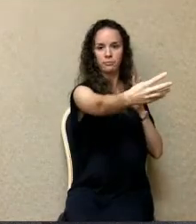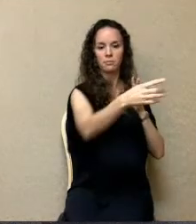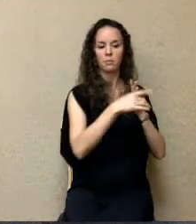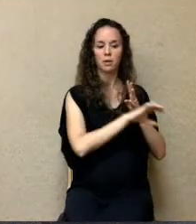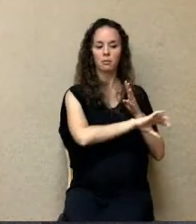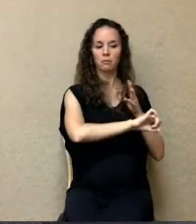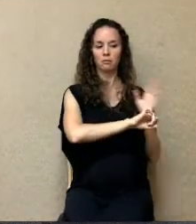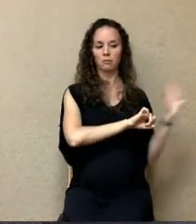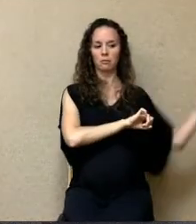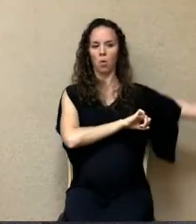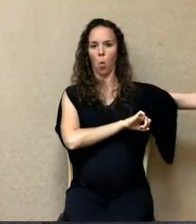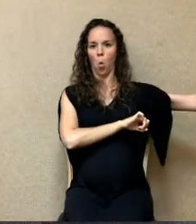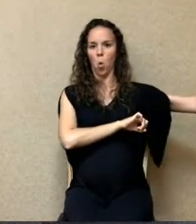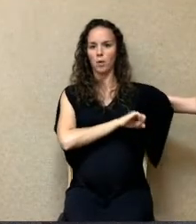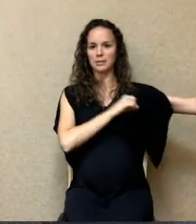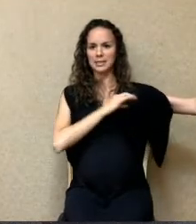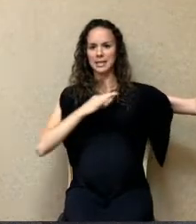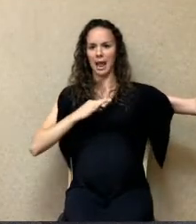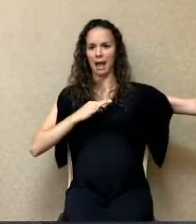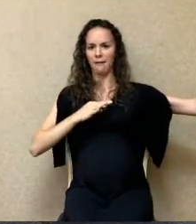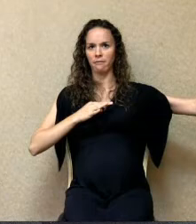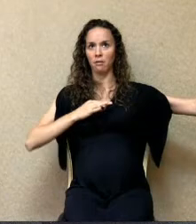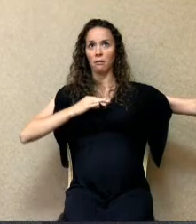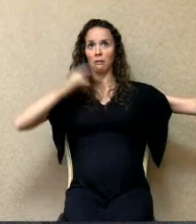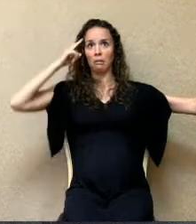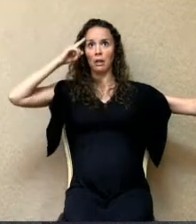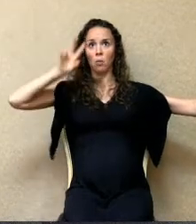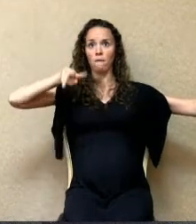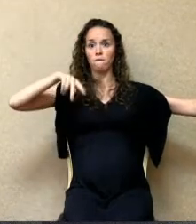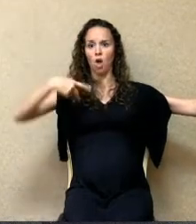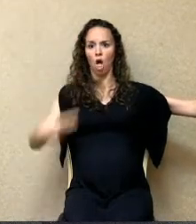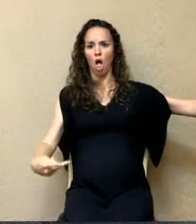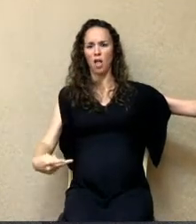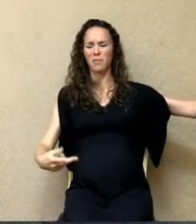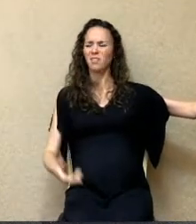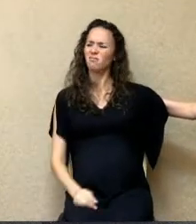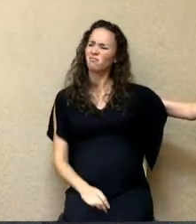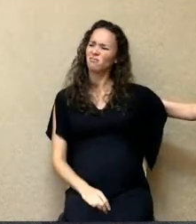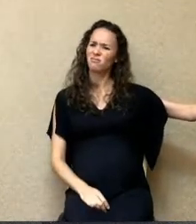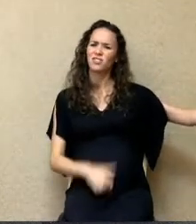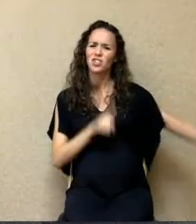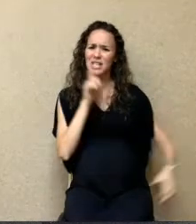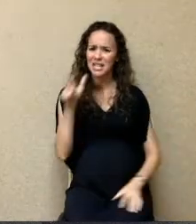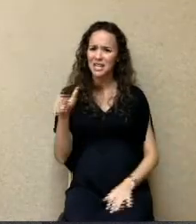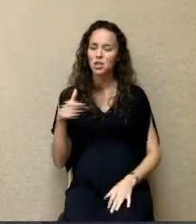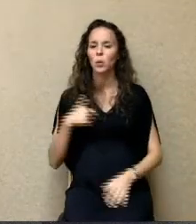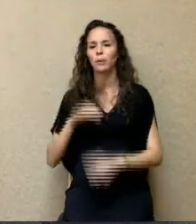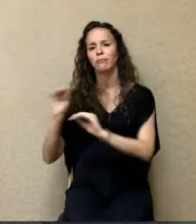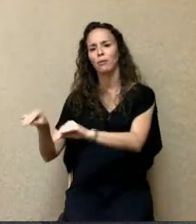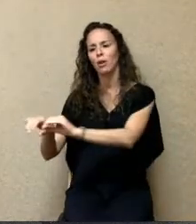I was like, oh that's a bummer. She's an adult having to hold someone's hand while she's showering. So, we put bars in.